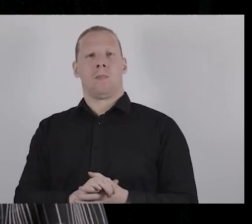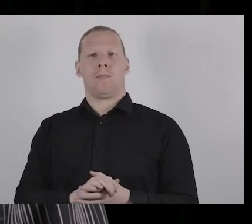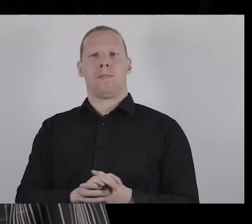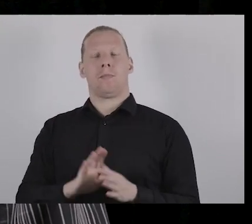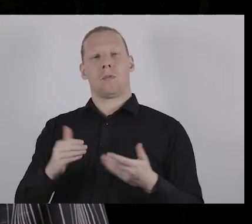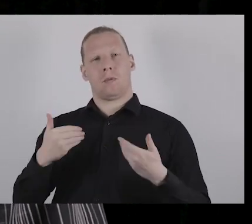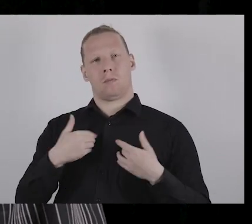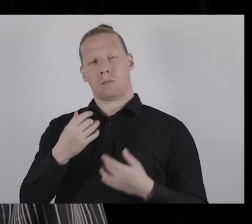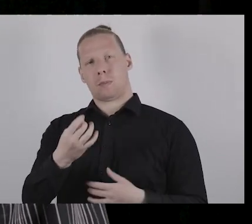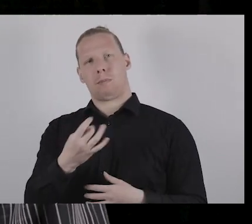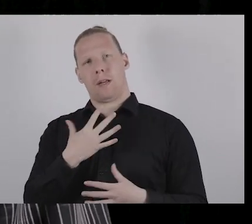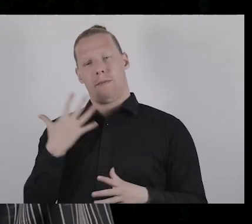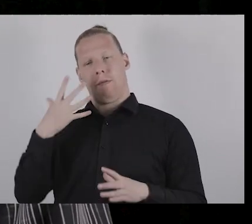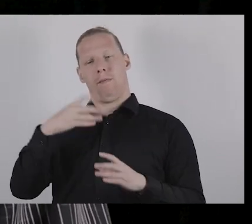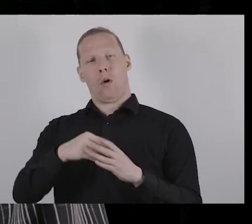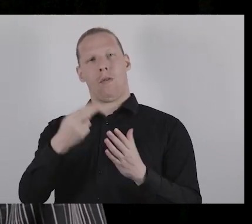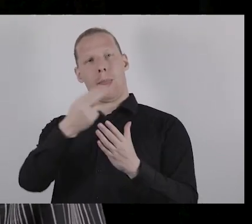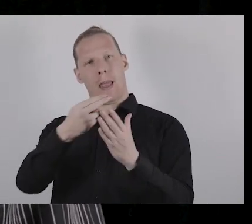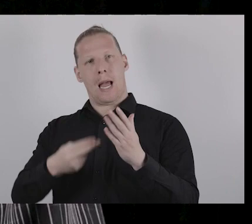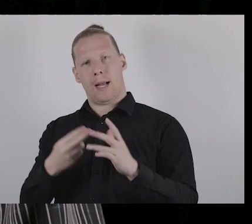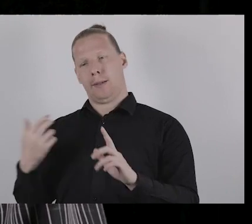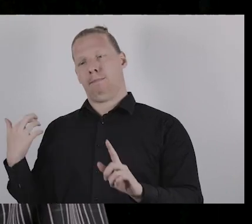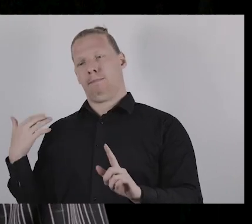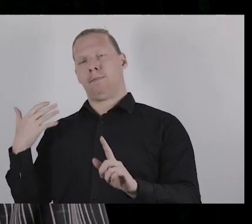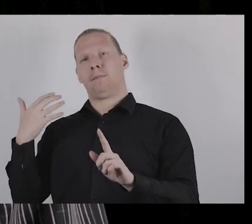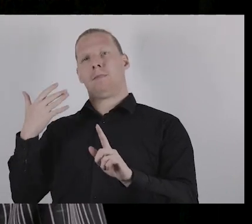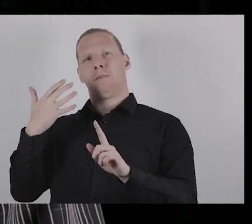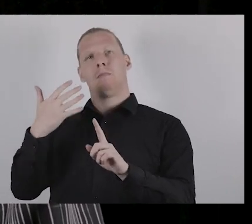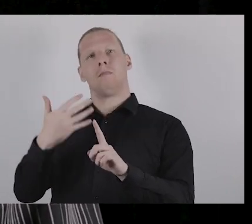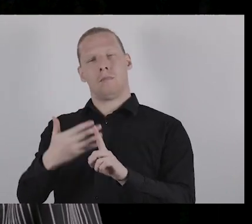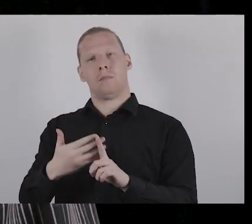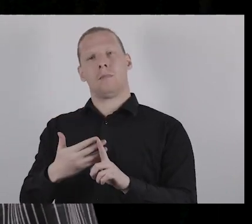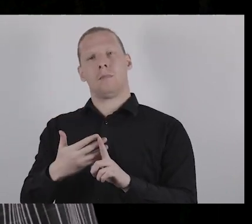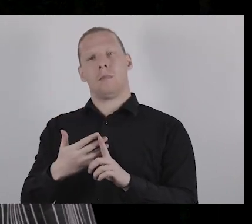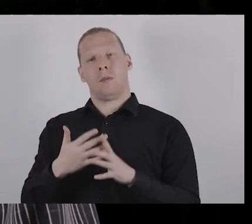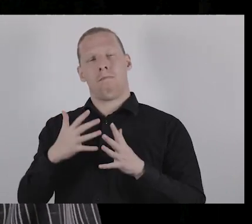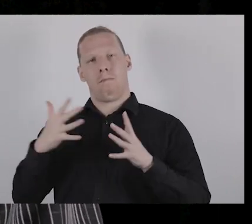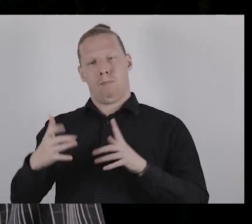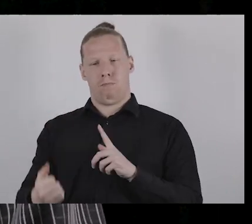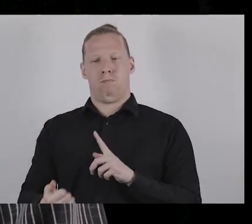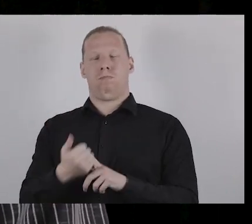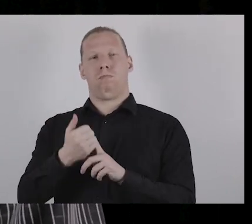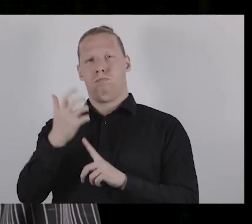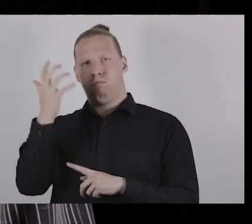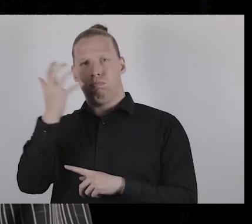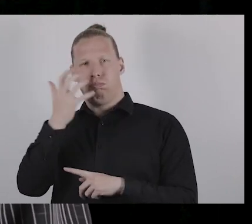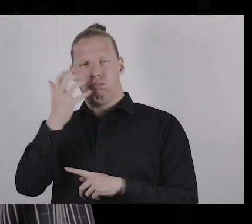Being involved in the arts for such a long time has had a significant impact...